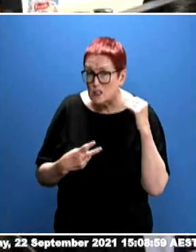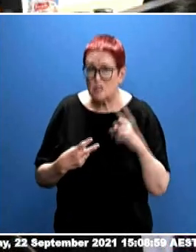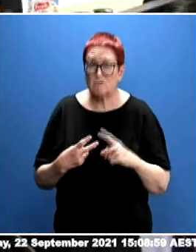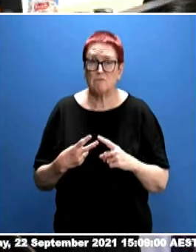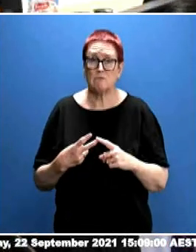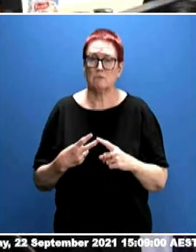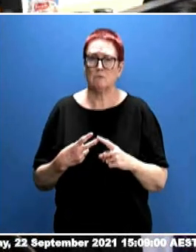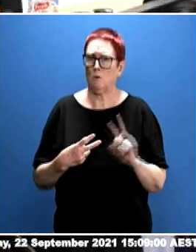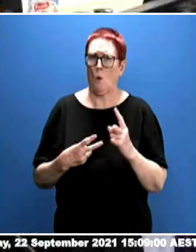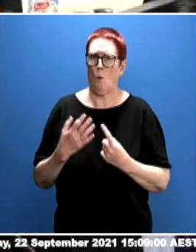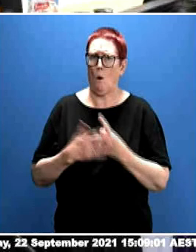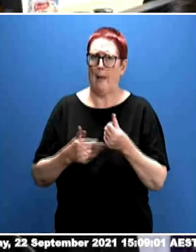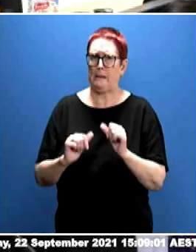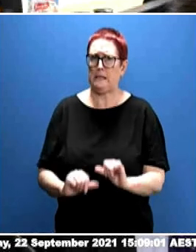what happens in the Kath French Centre?